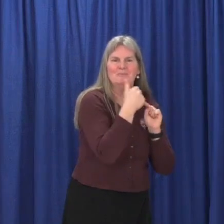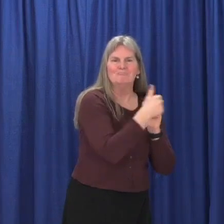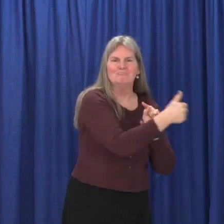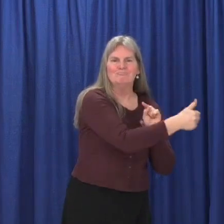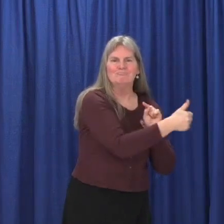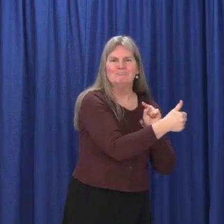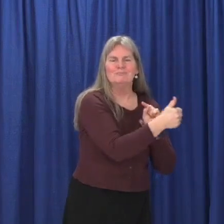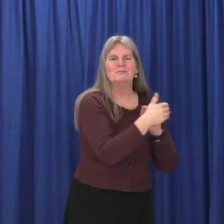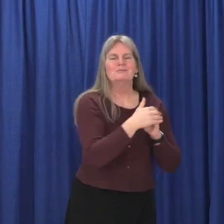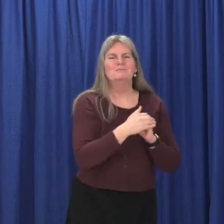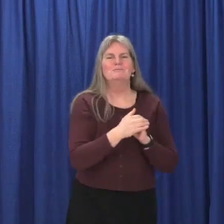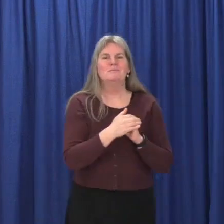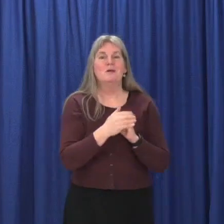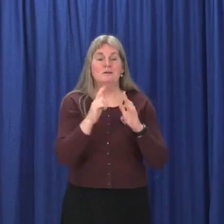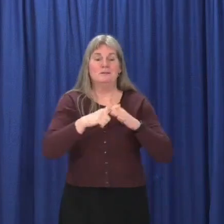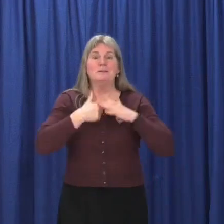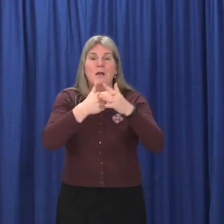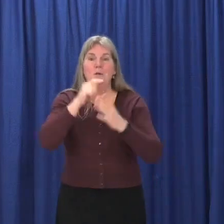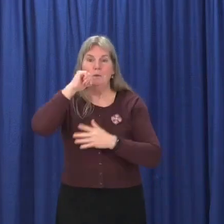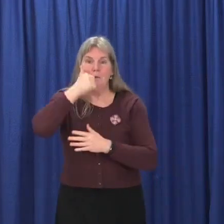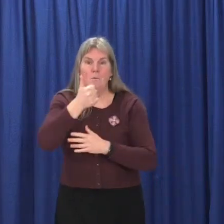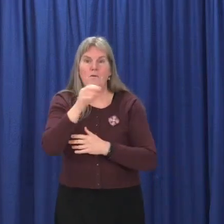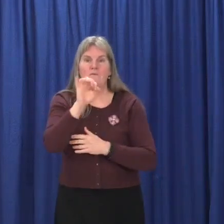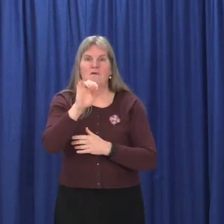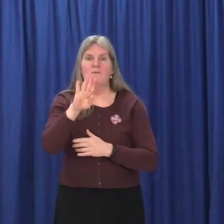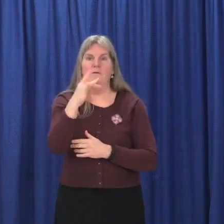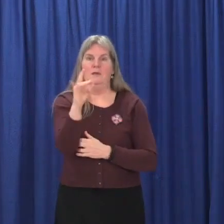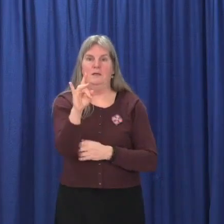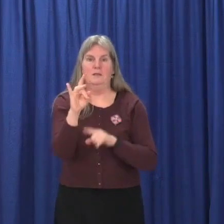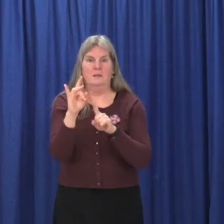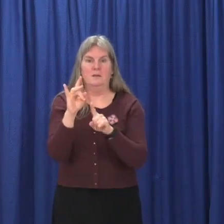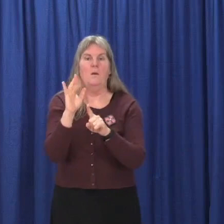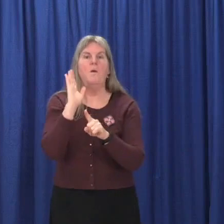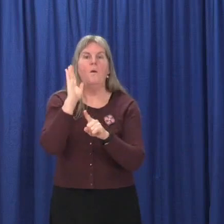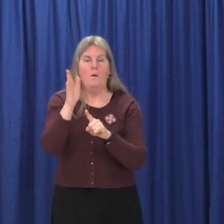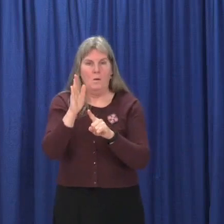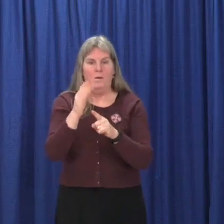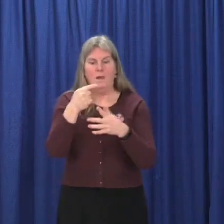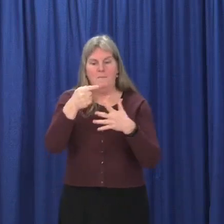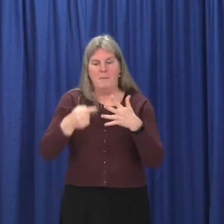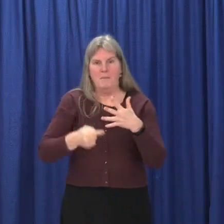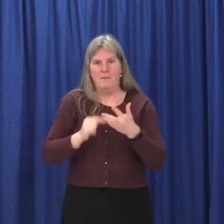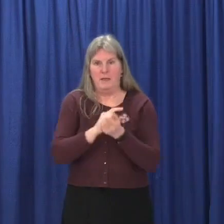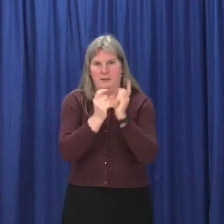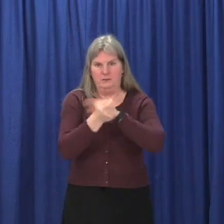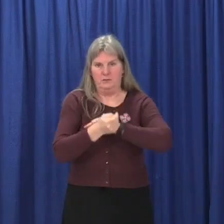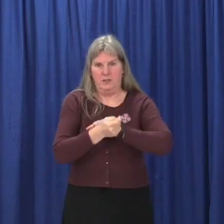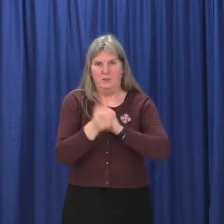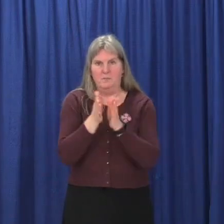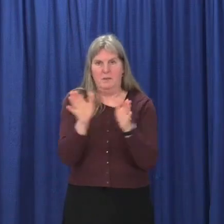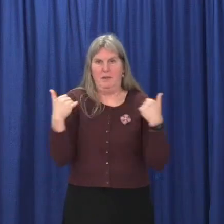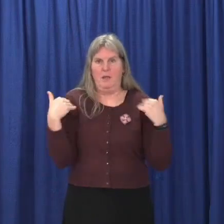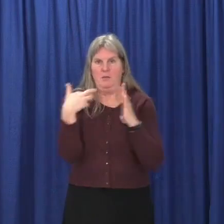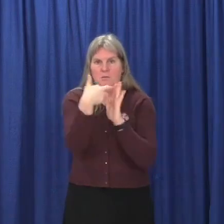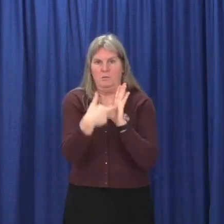As of tomorrow, February 18, we will be making the following changes to public health measures in the territory.